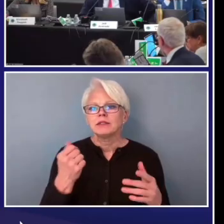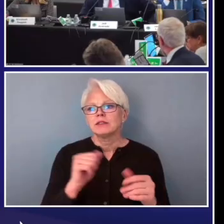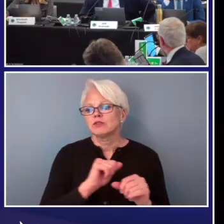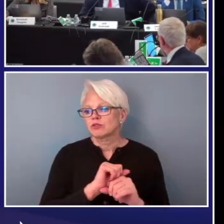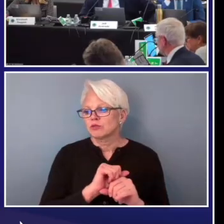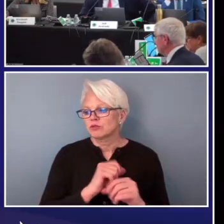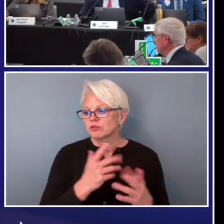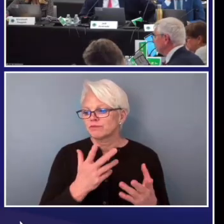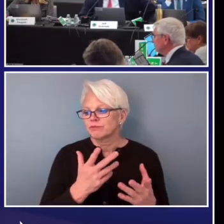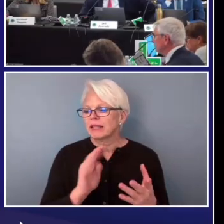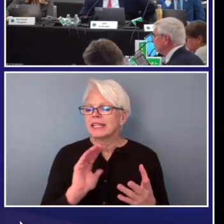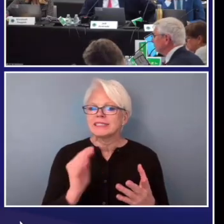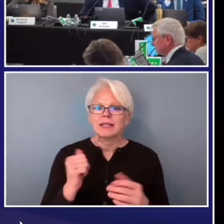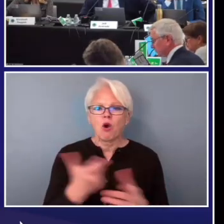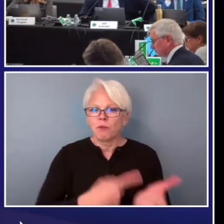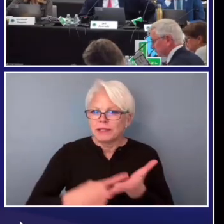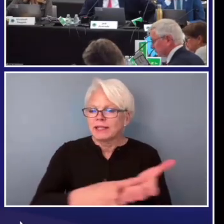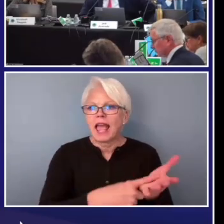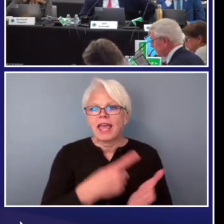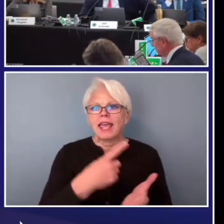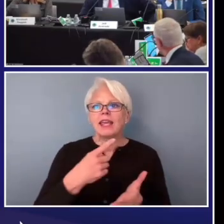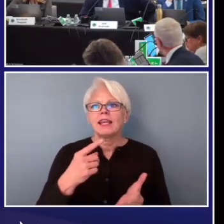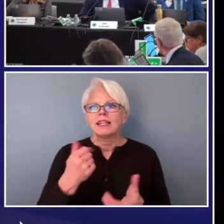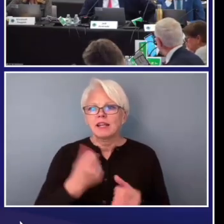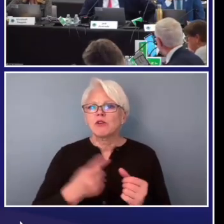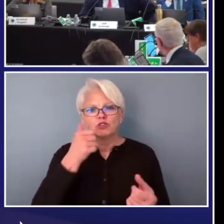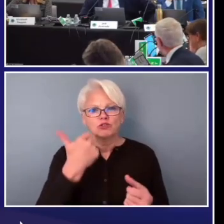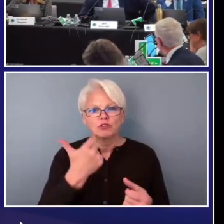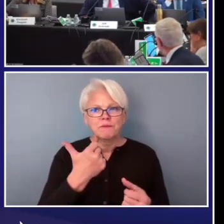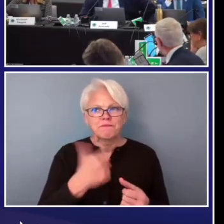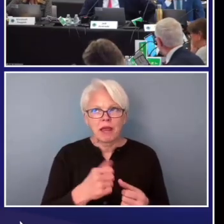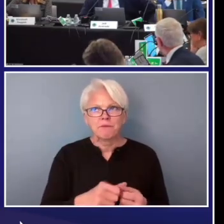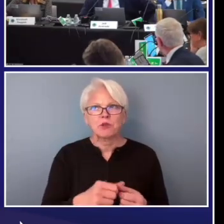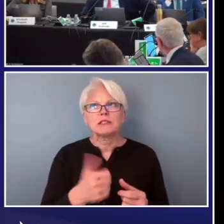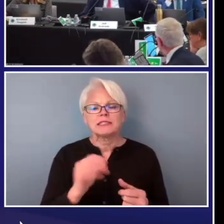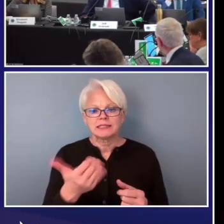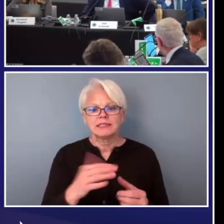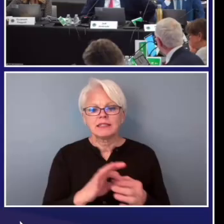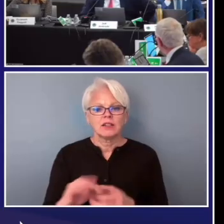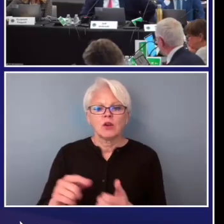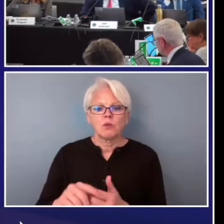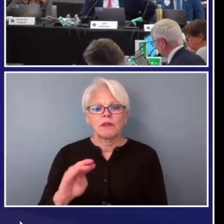to be that it was based on the, uh, definition for branch campus and the FSA definitions